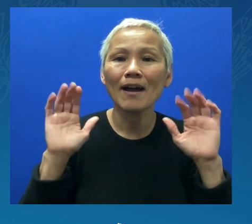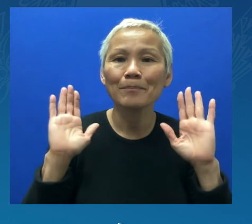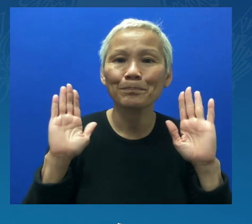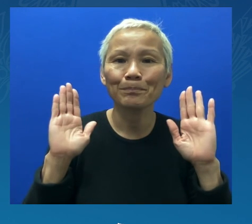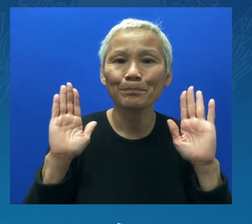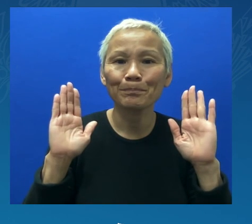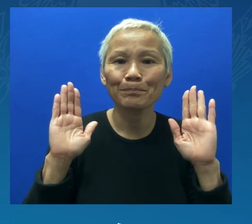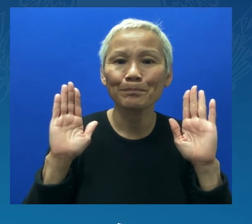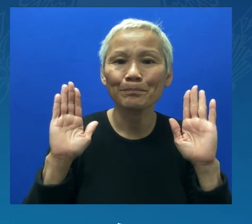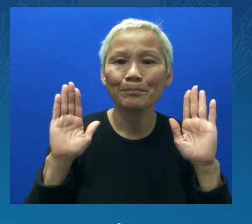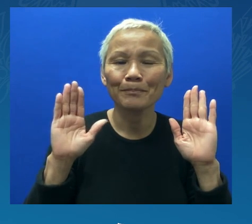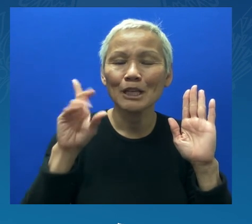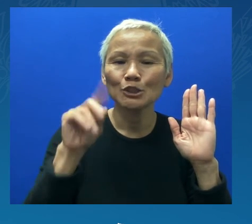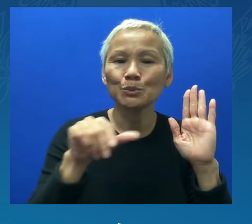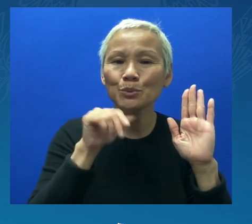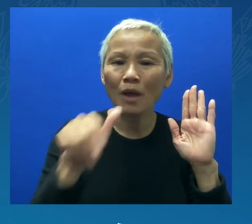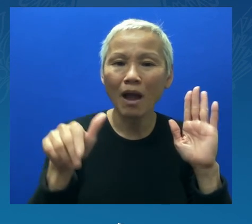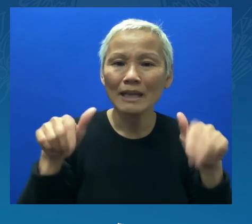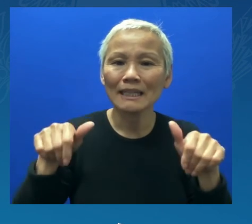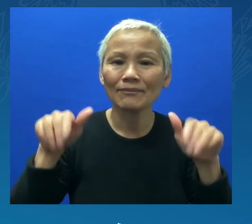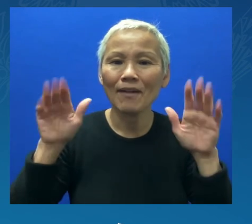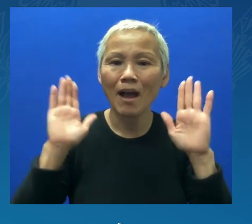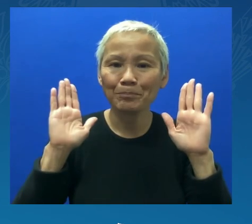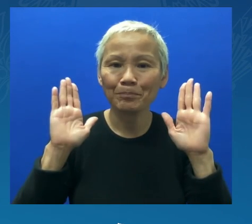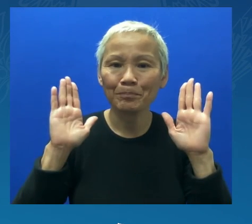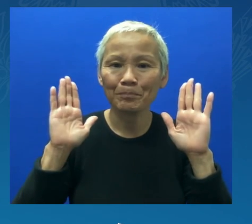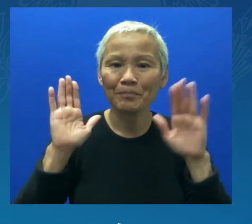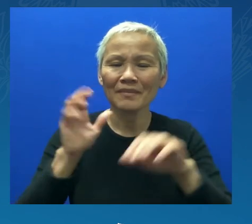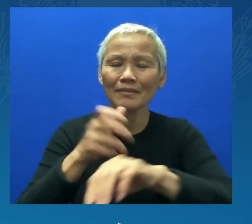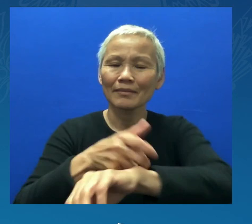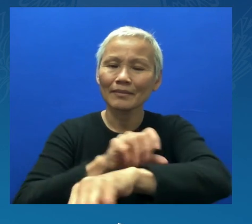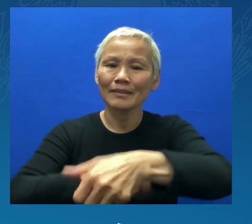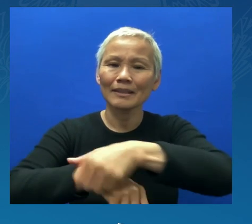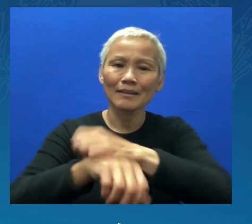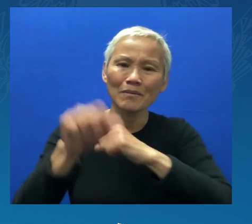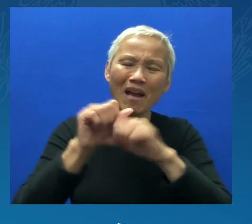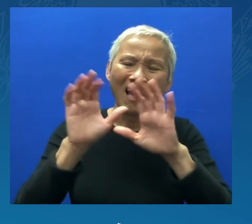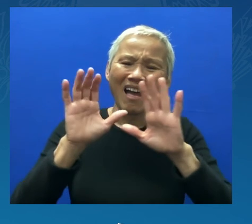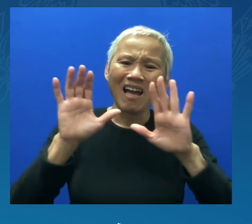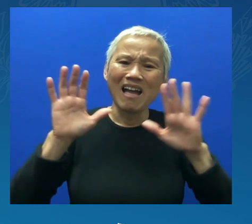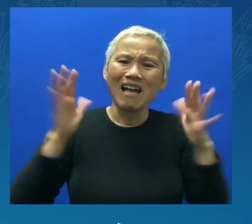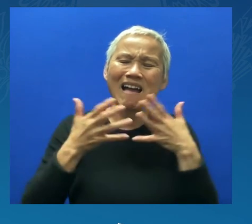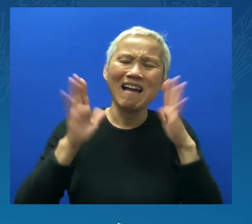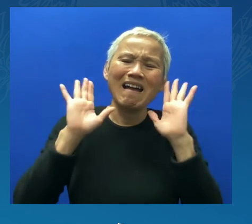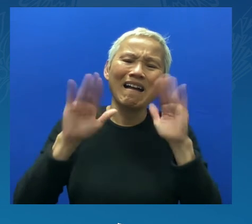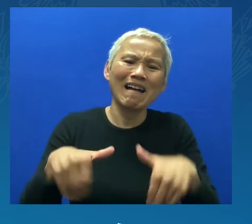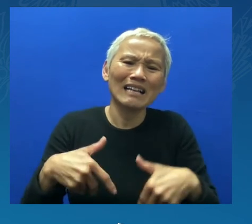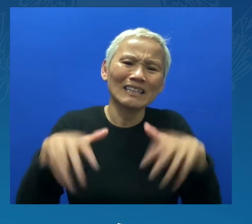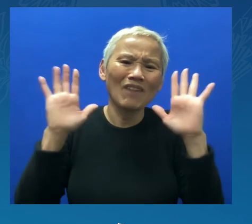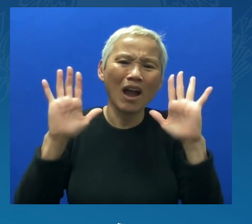when it's time to roll up our sleeves. It's the nature of it. And we are up for it.